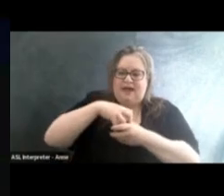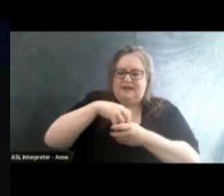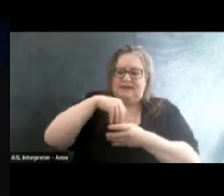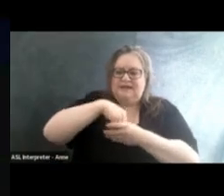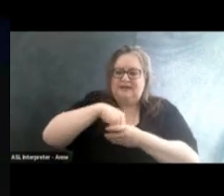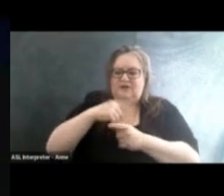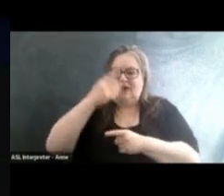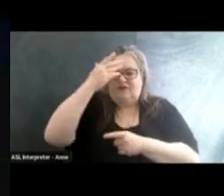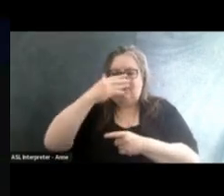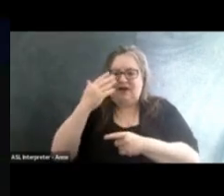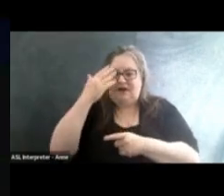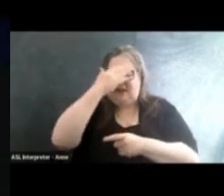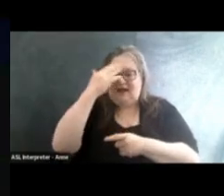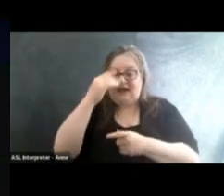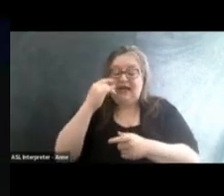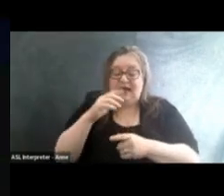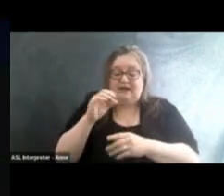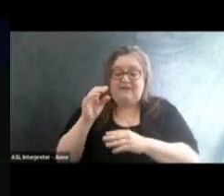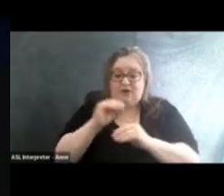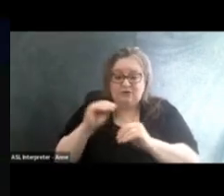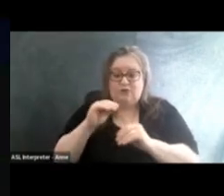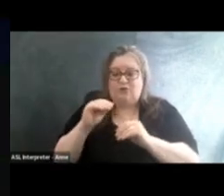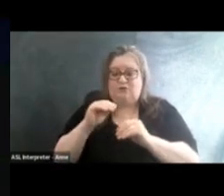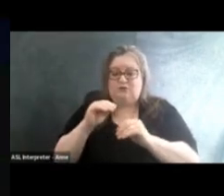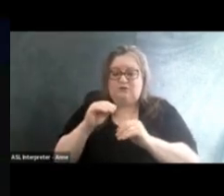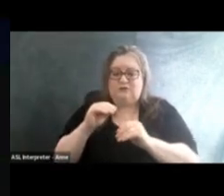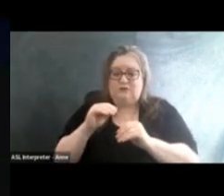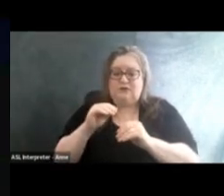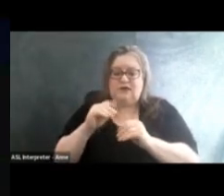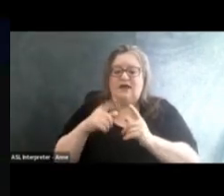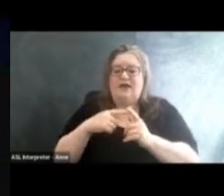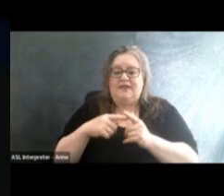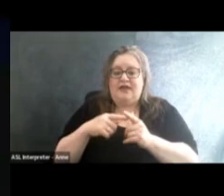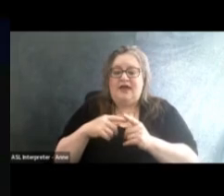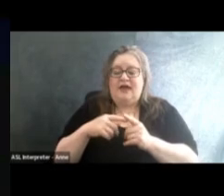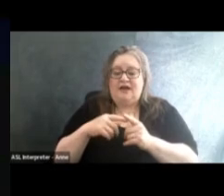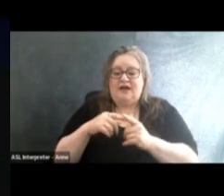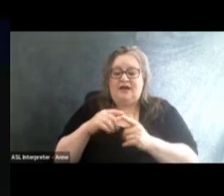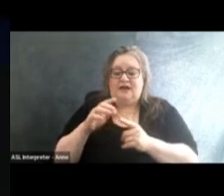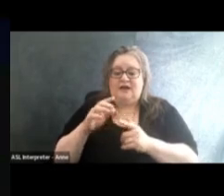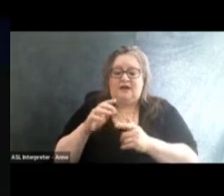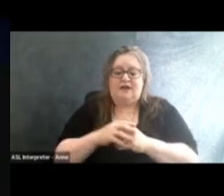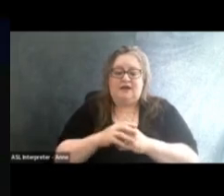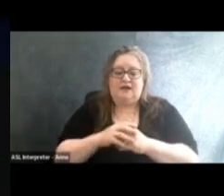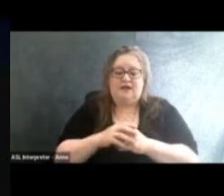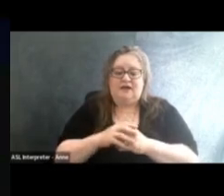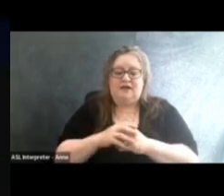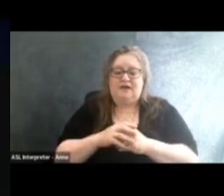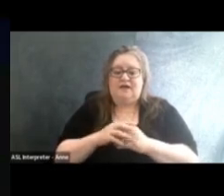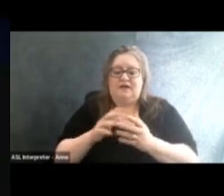that if it is set in motion, if there is that jiggling, then inertia plays more of an effect